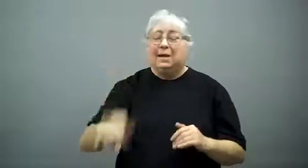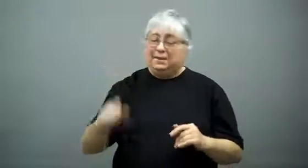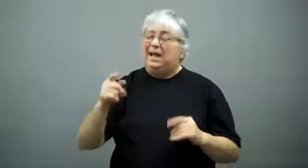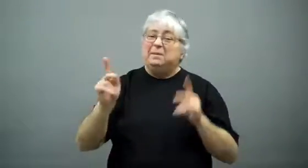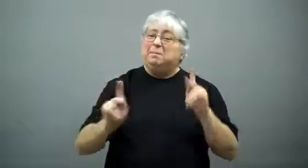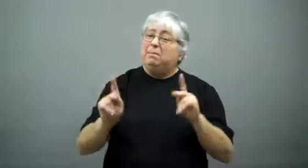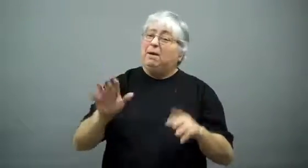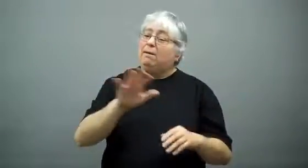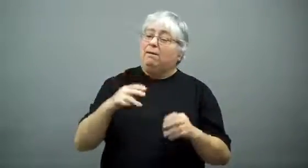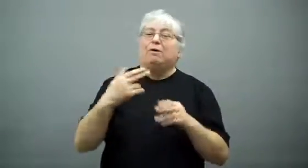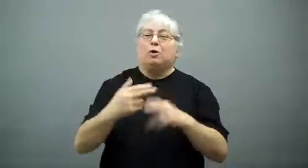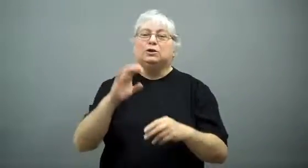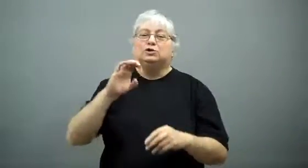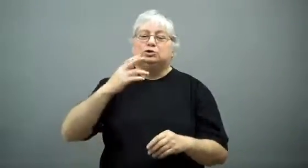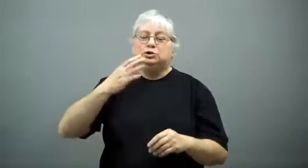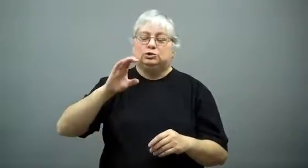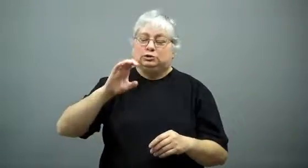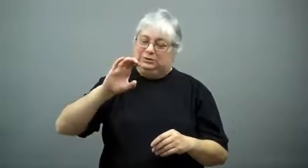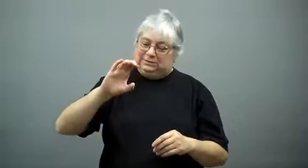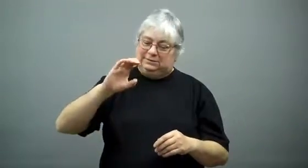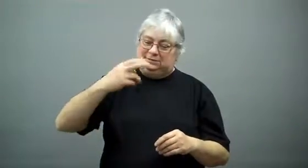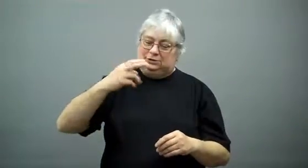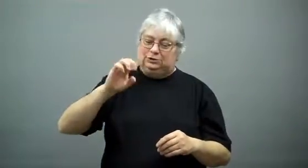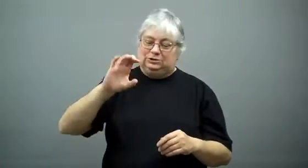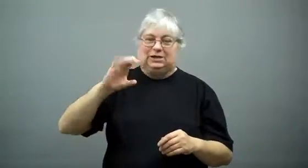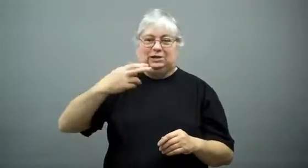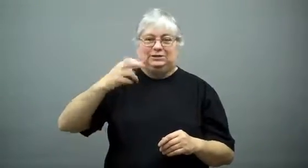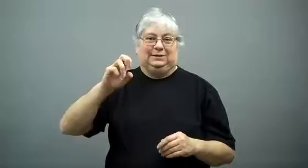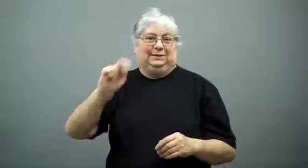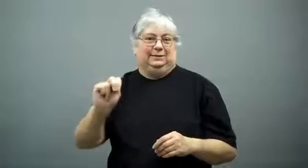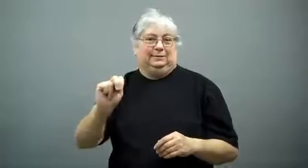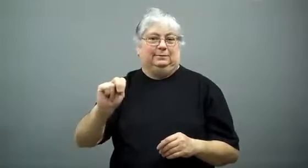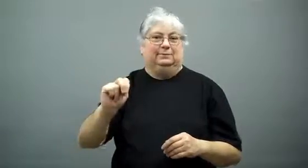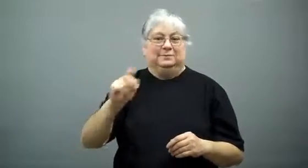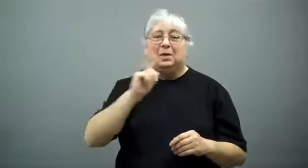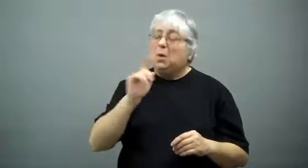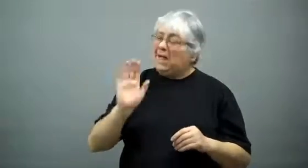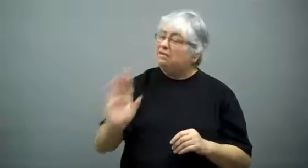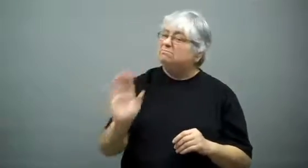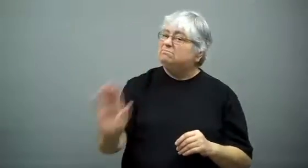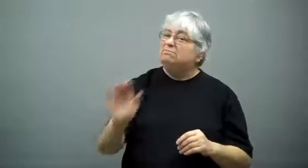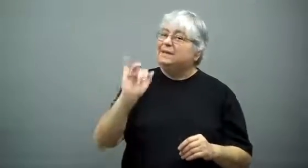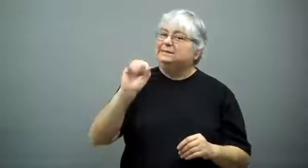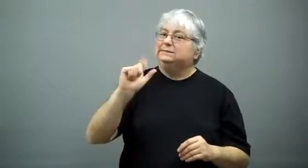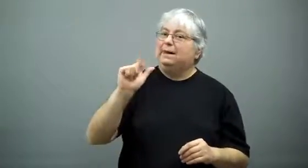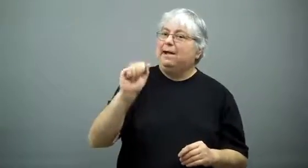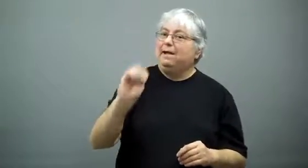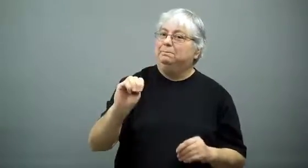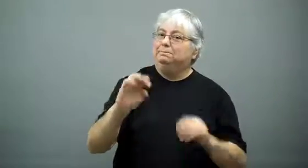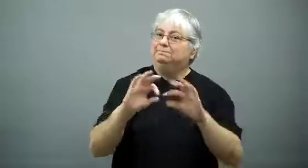The people from that area are referred to as Chechens.